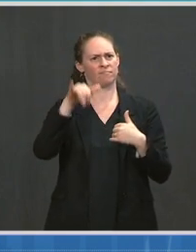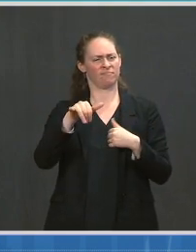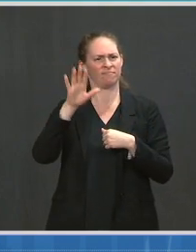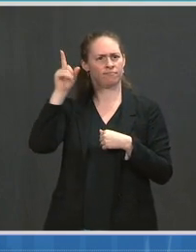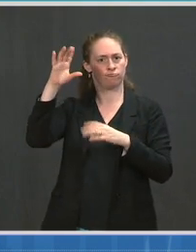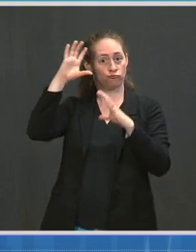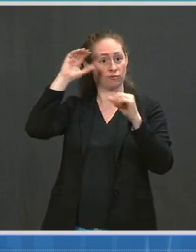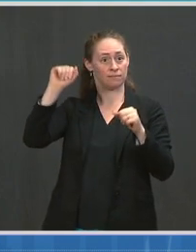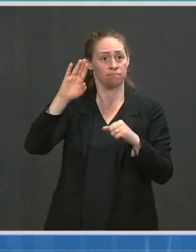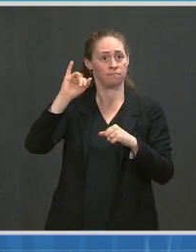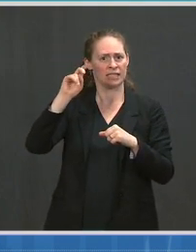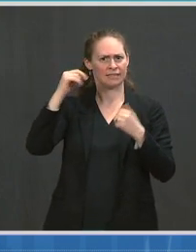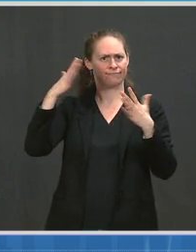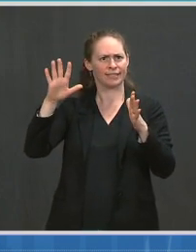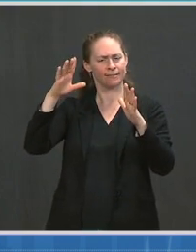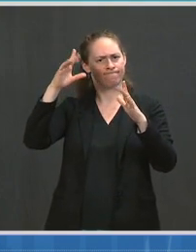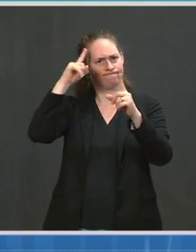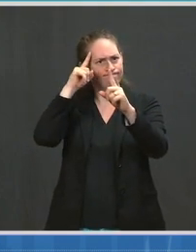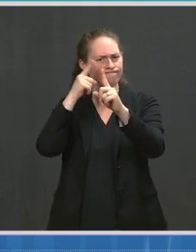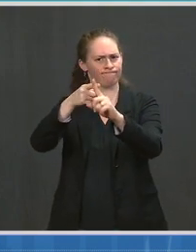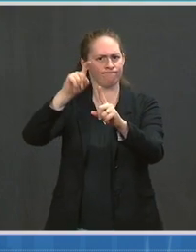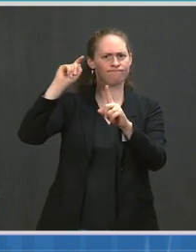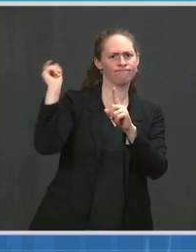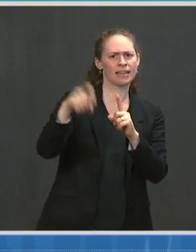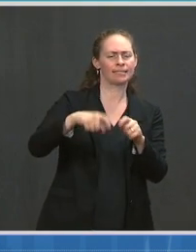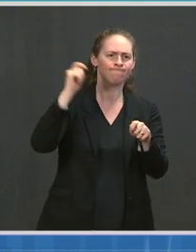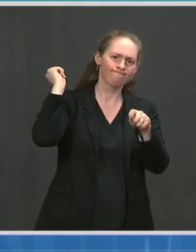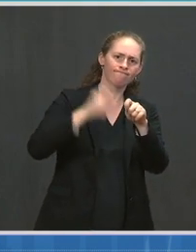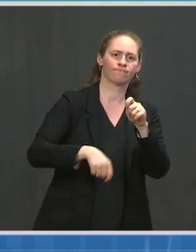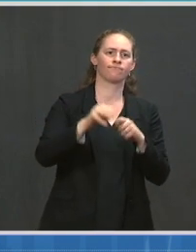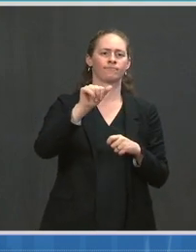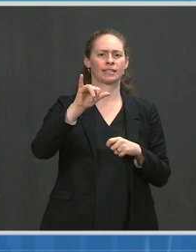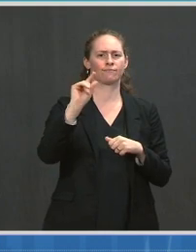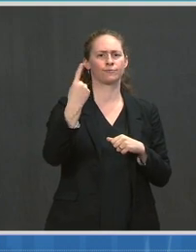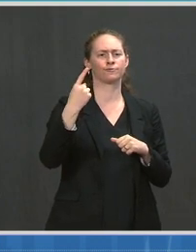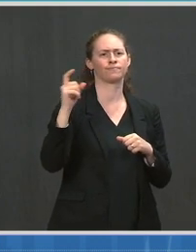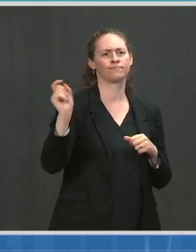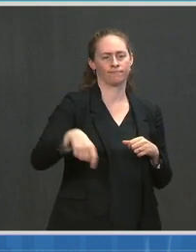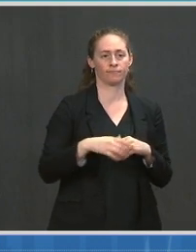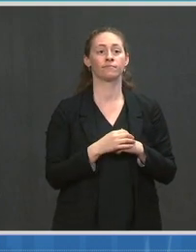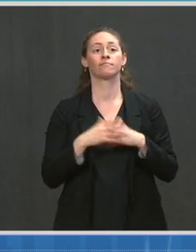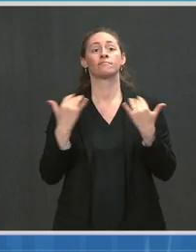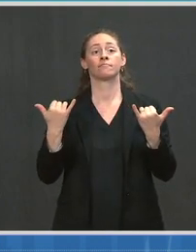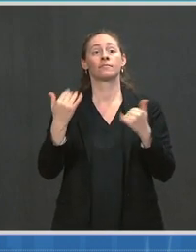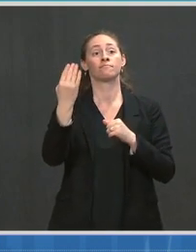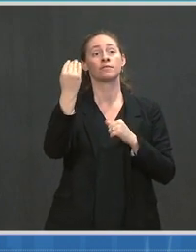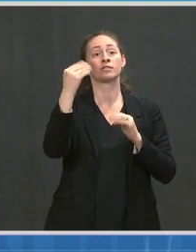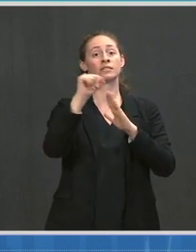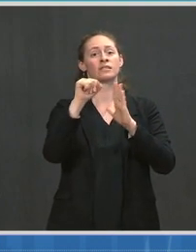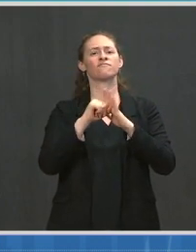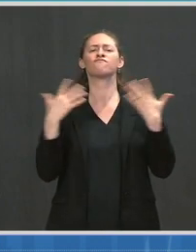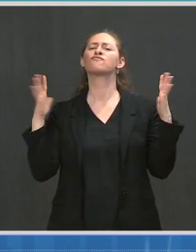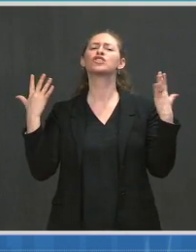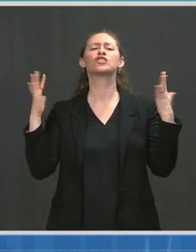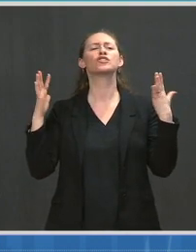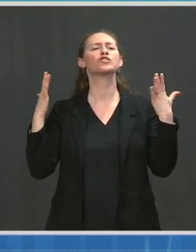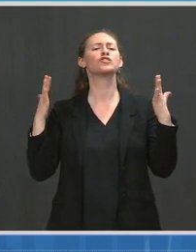In navy blue, 14 states have already opened eligibility to all adults, or will open eligibility in the next week.